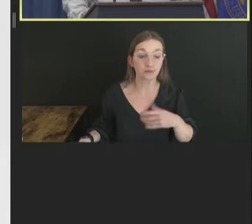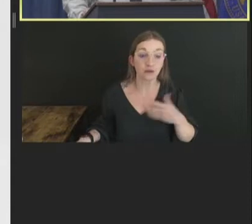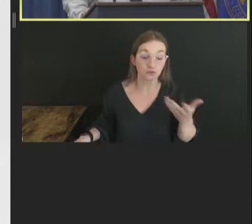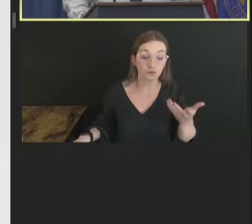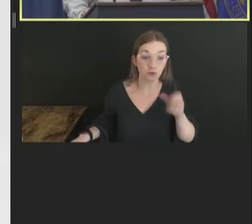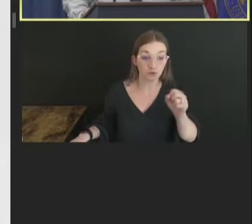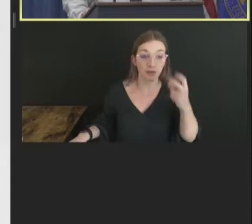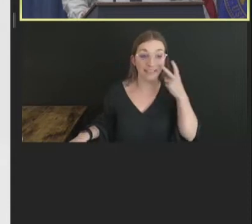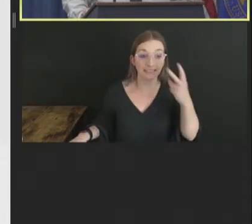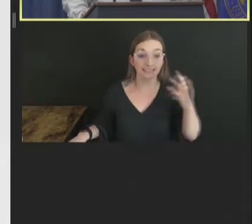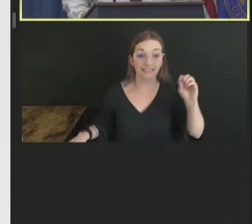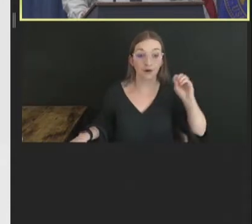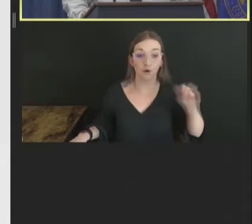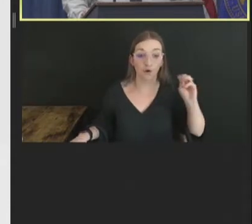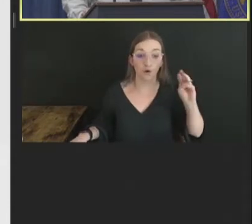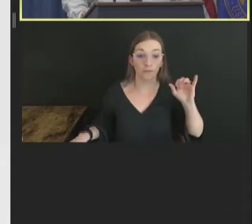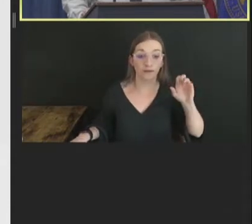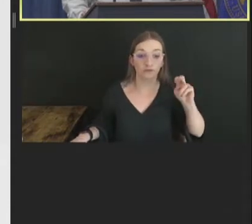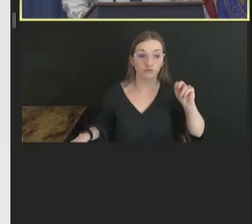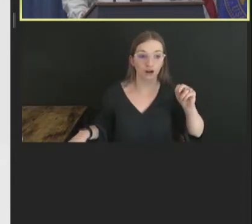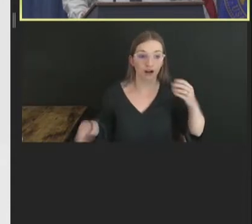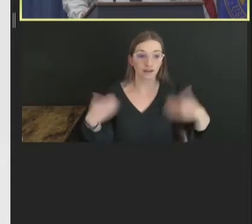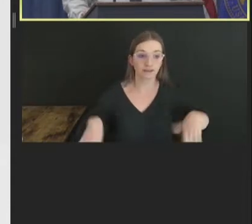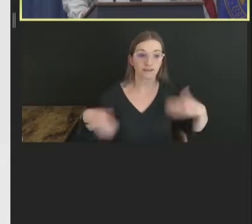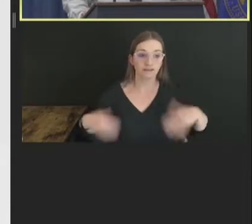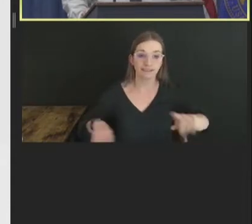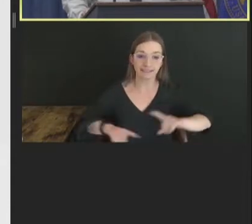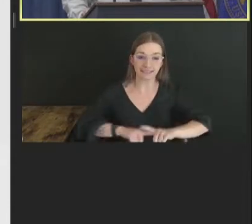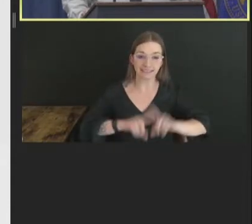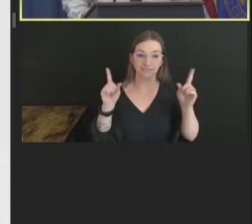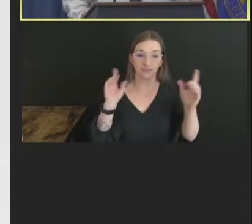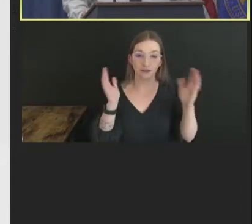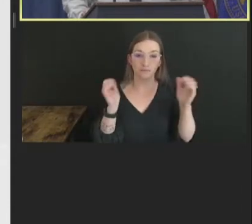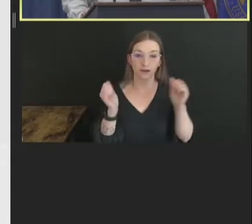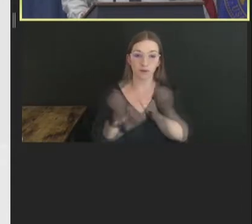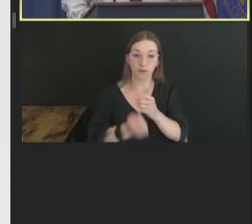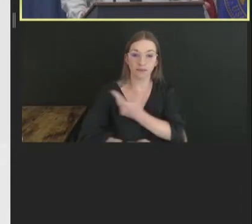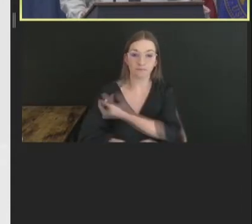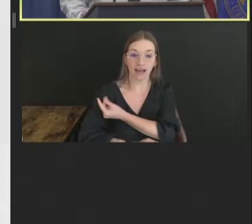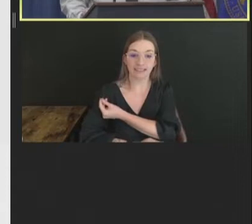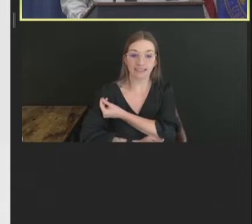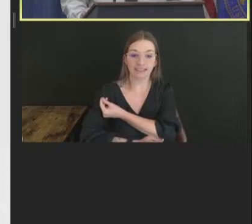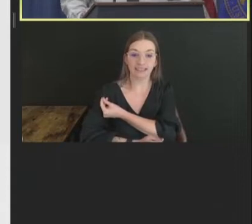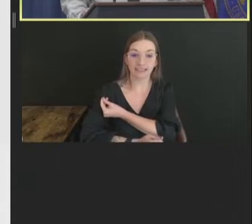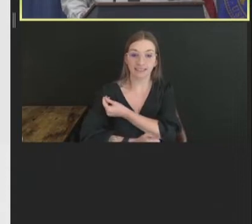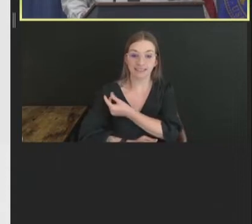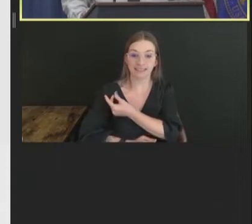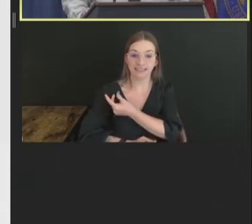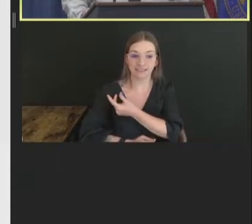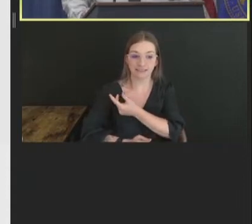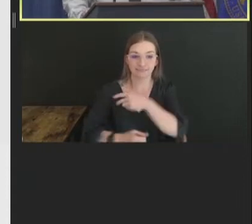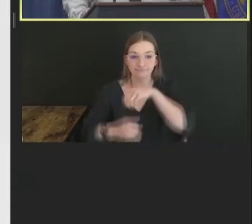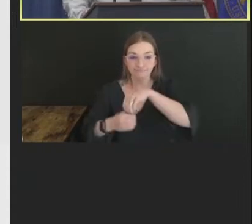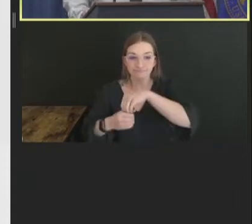Omicron is incredibly different from the vaccine strain, but as I'll point out in a bit, that still